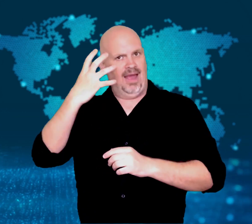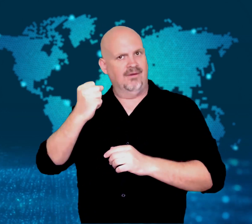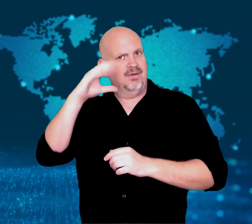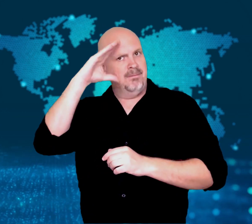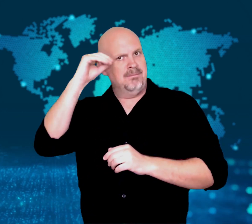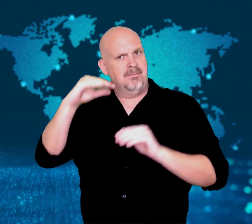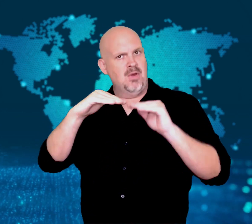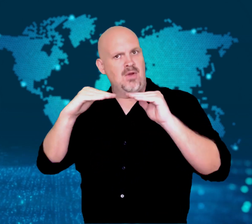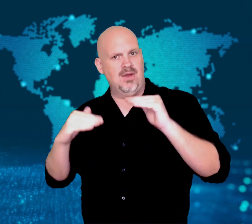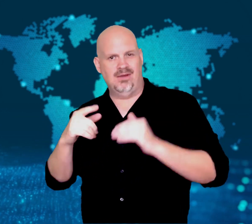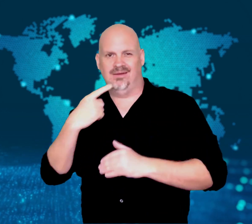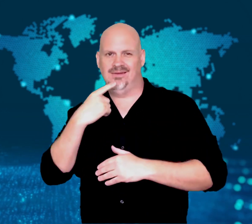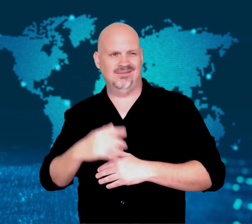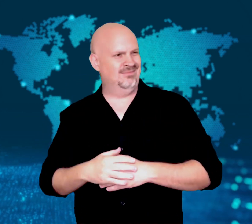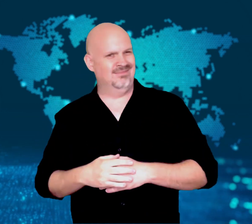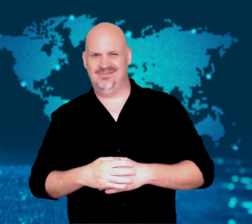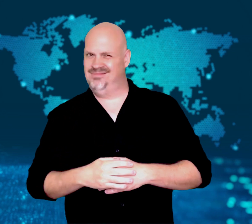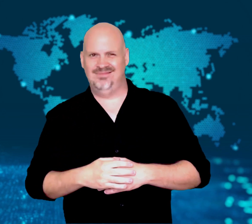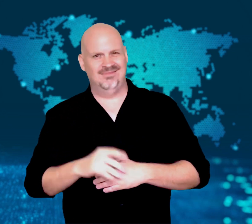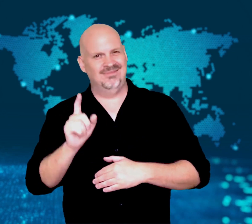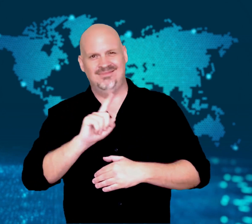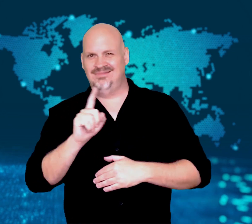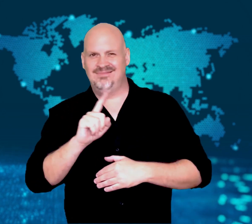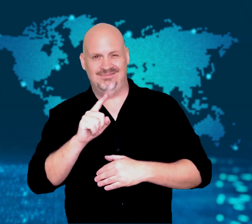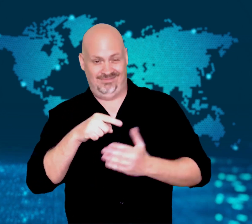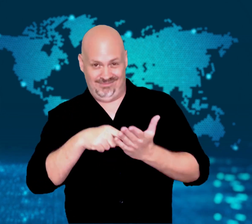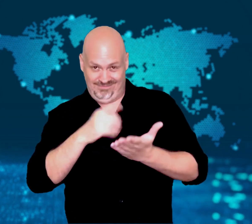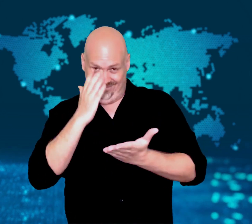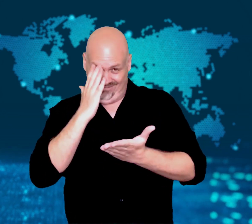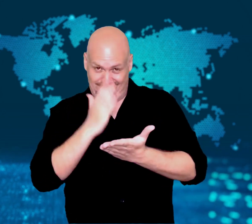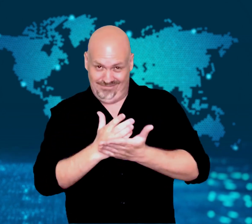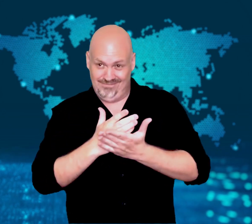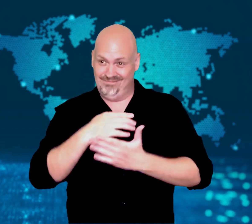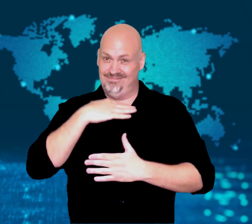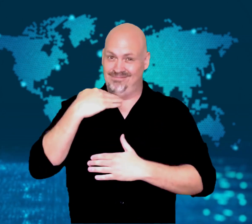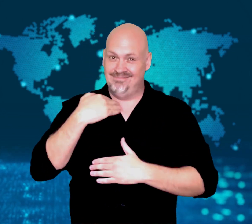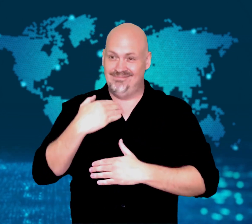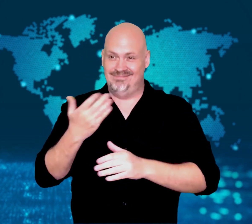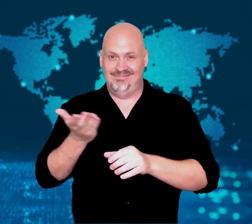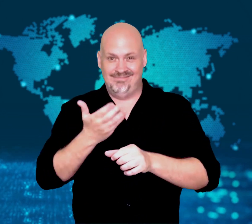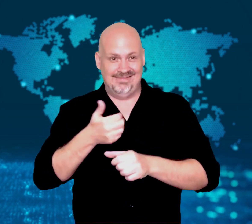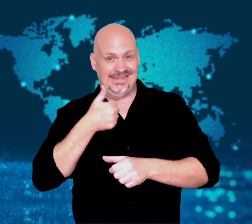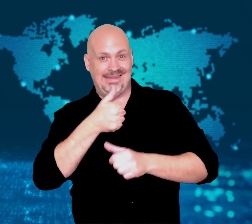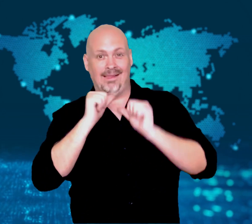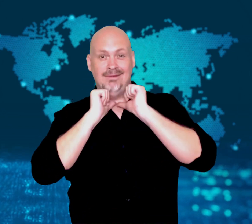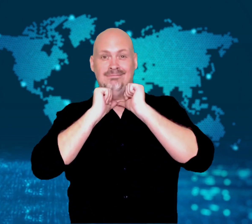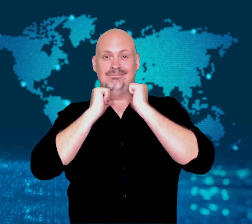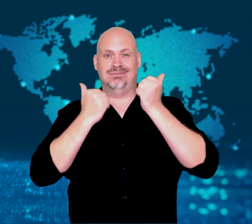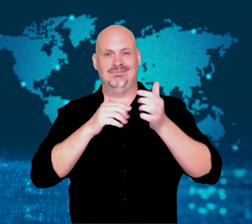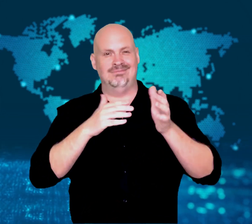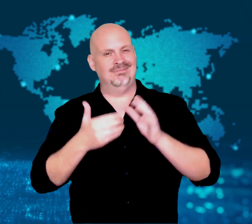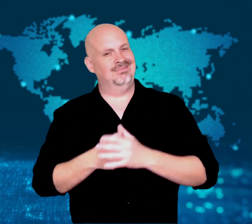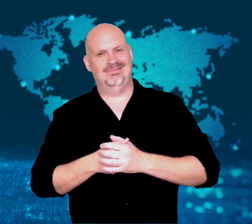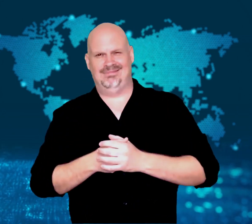Protosenya's son doubts that report and alleges there were